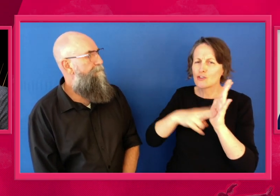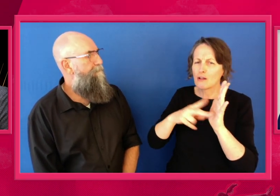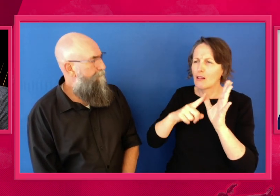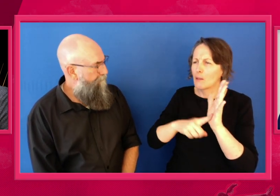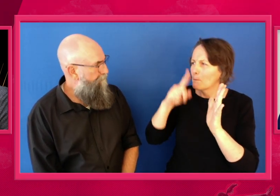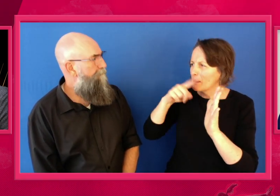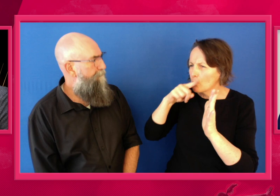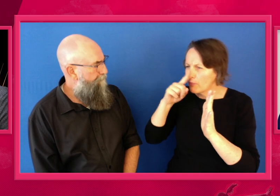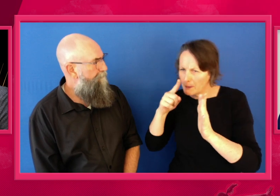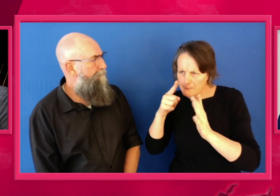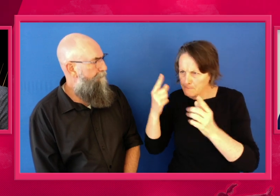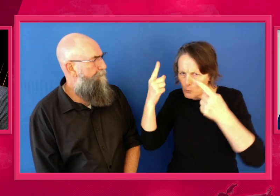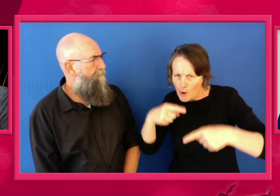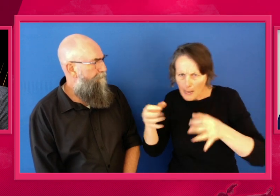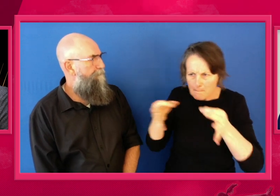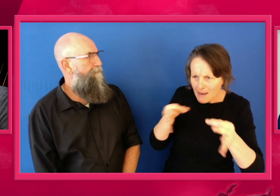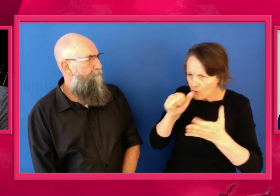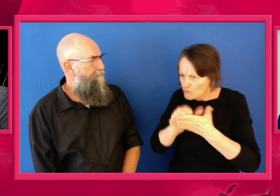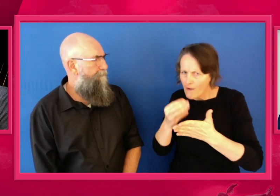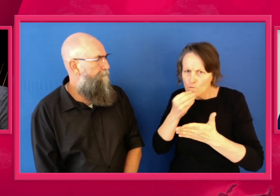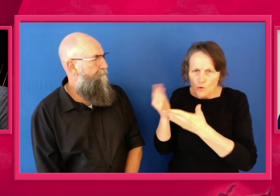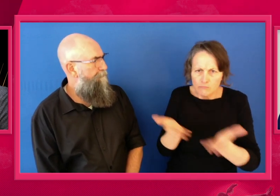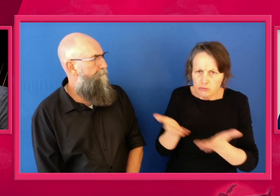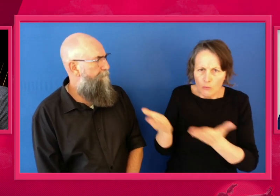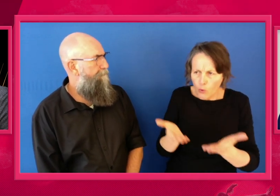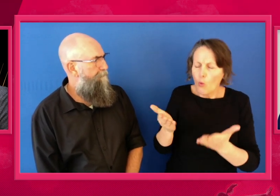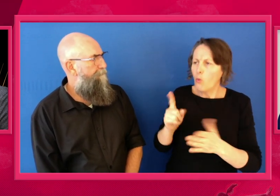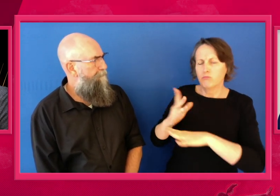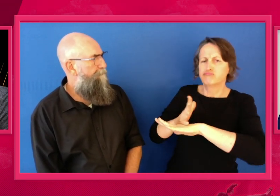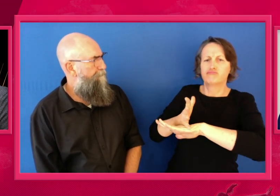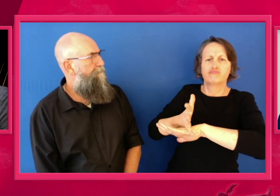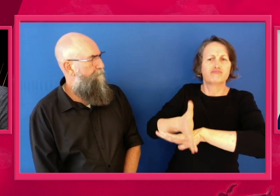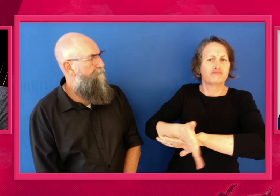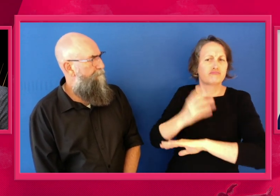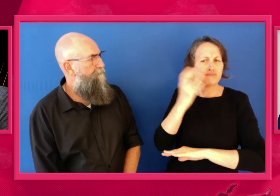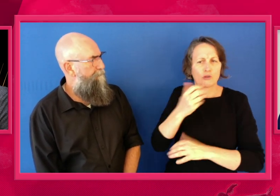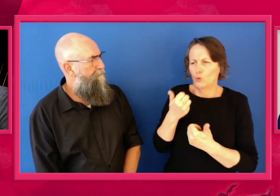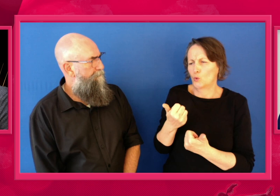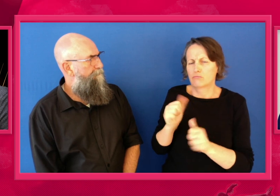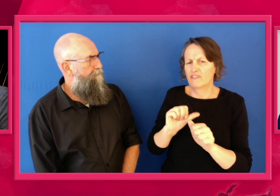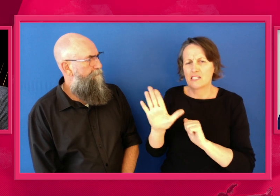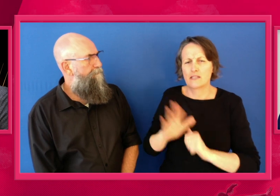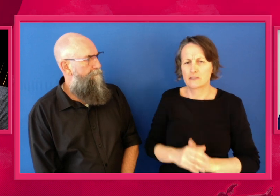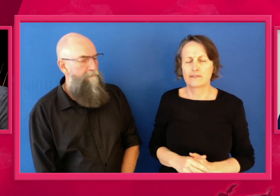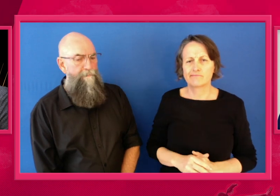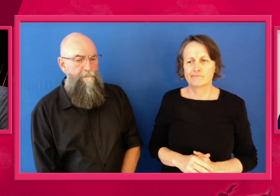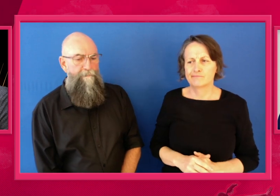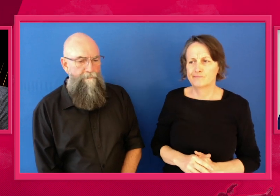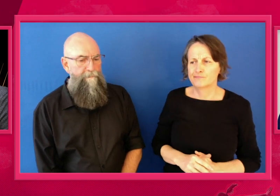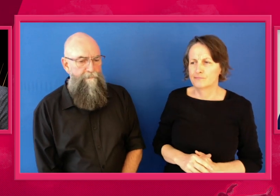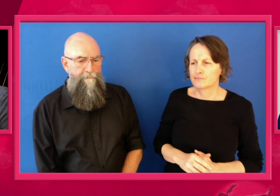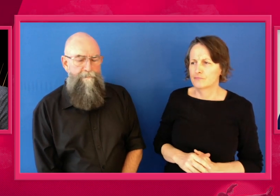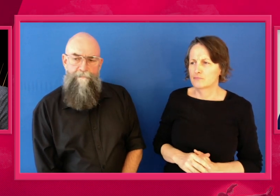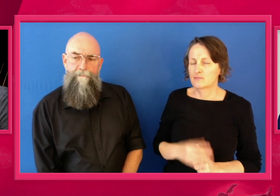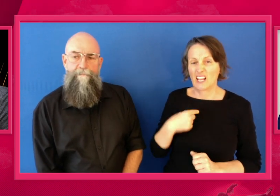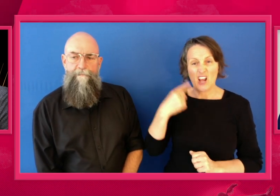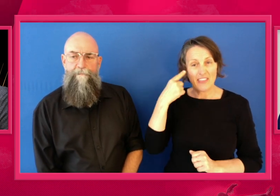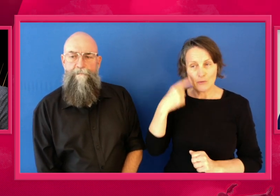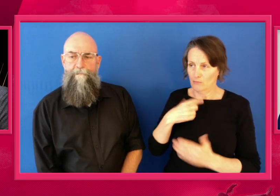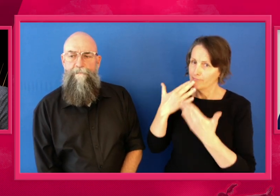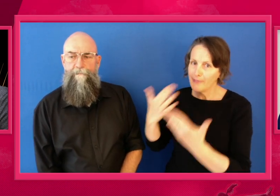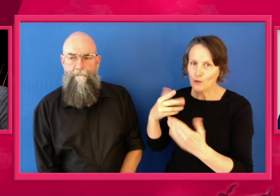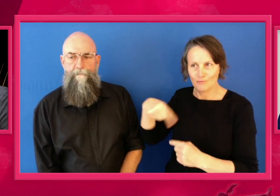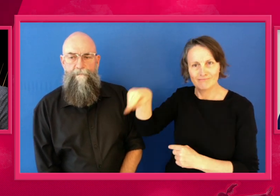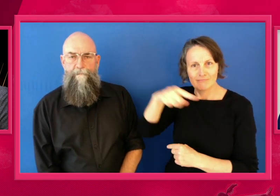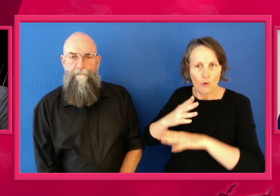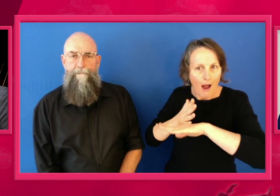just working around the clock. I have never seen so much hard work put in before. It's